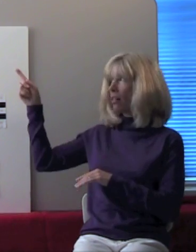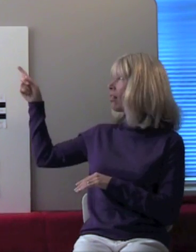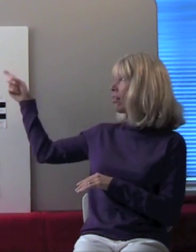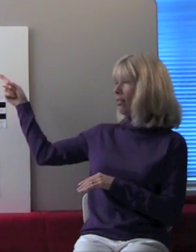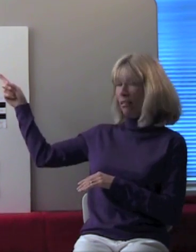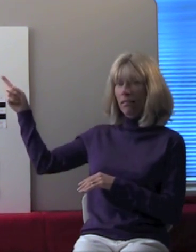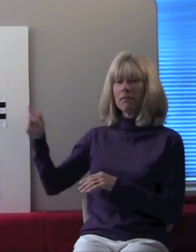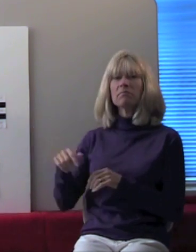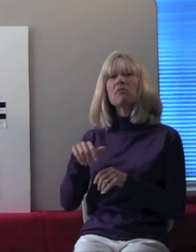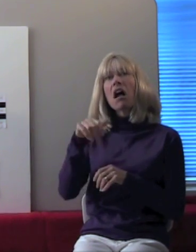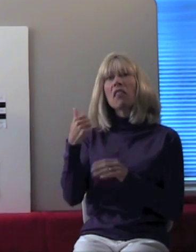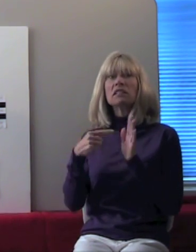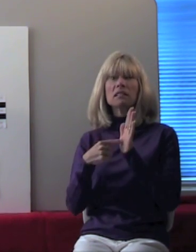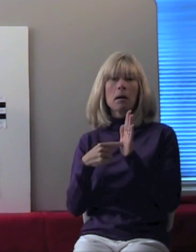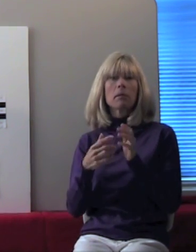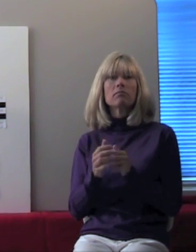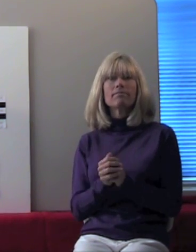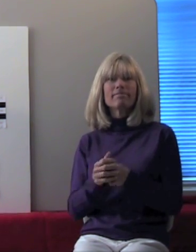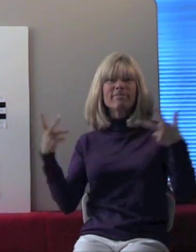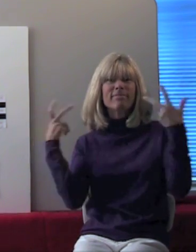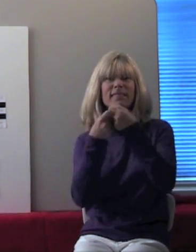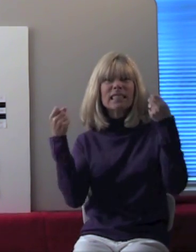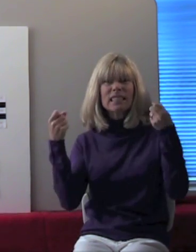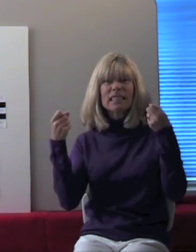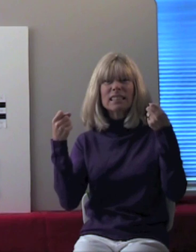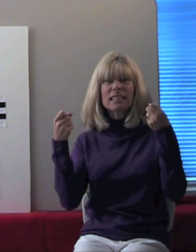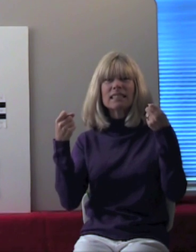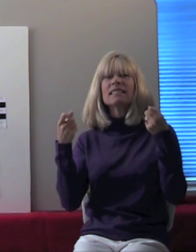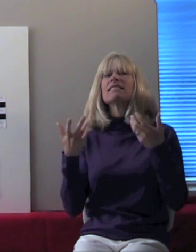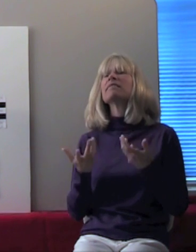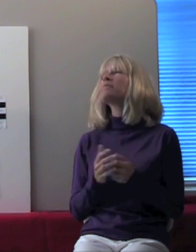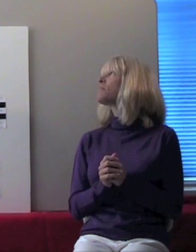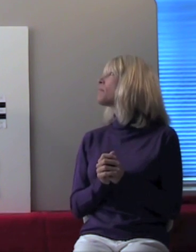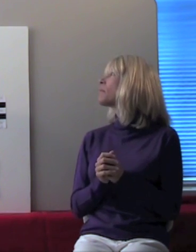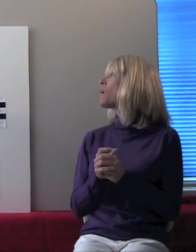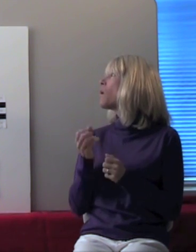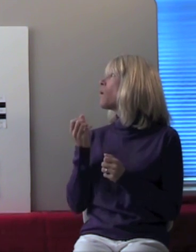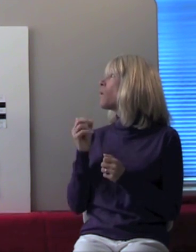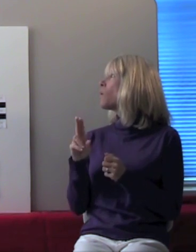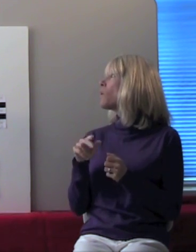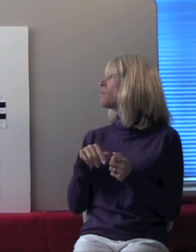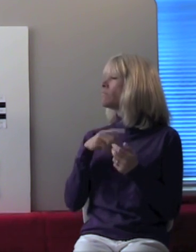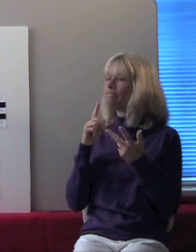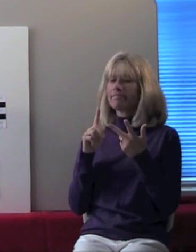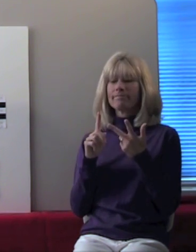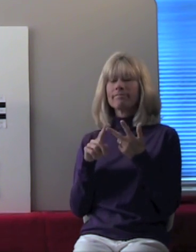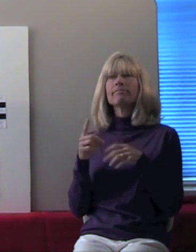This is when to use this symbol. Other examples like a car accident or...